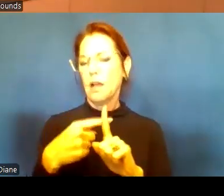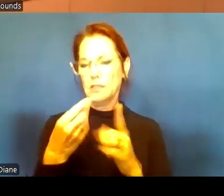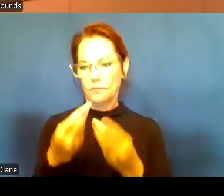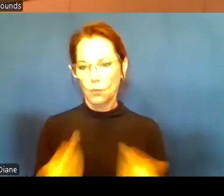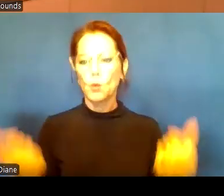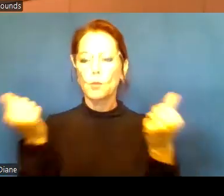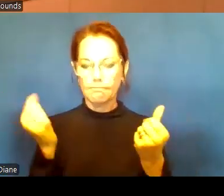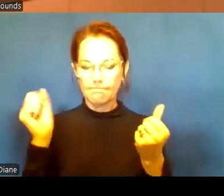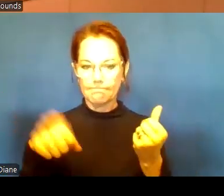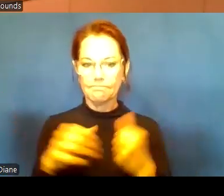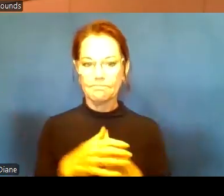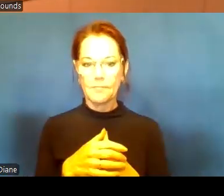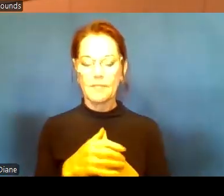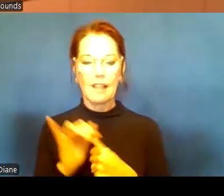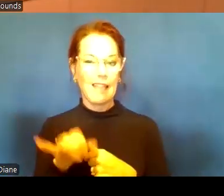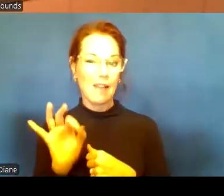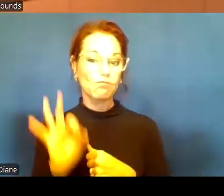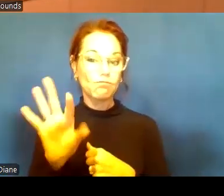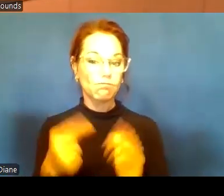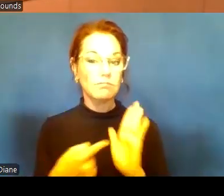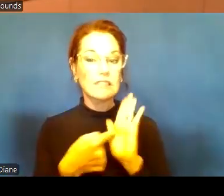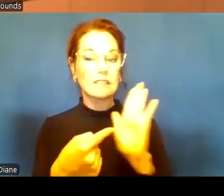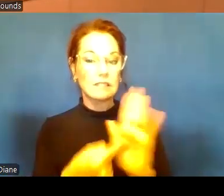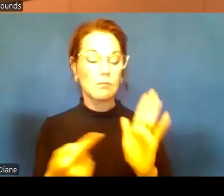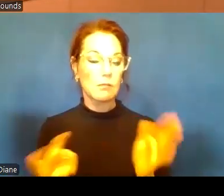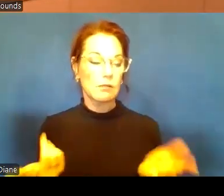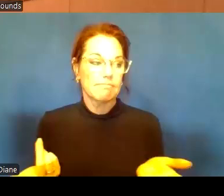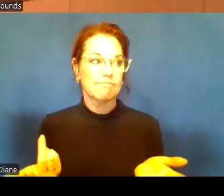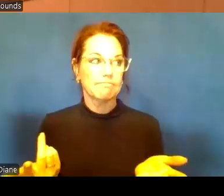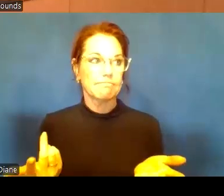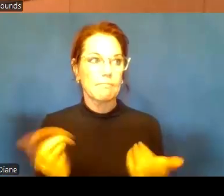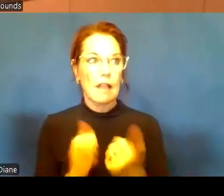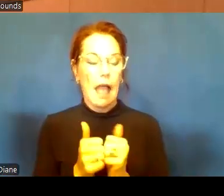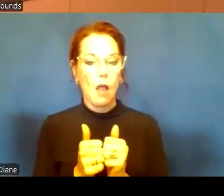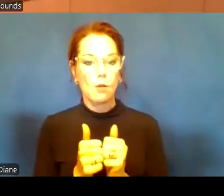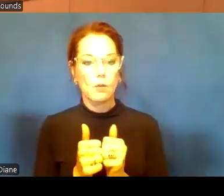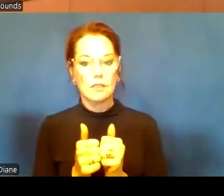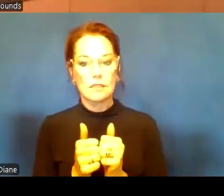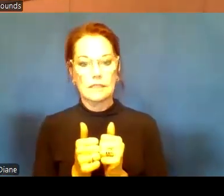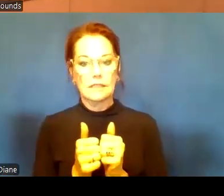um that's just kind of an example of how as each of us are having more of a voice we can